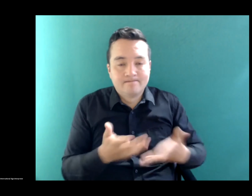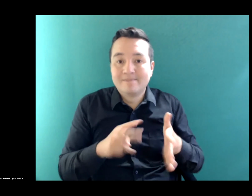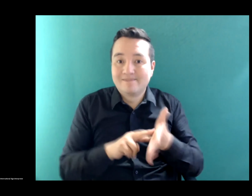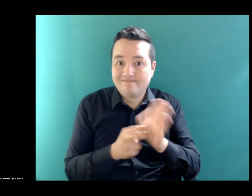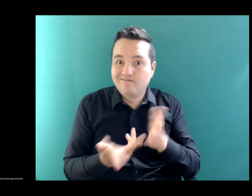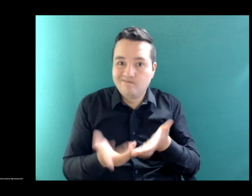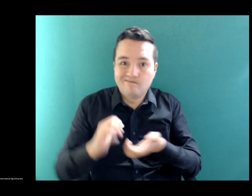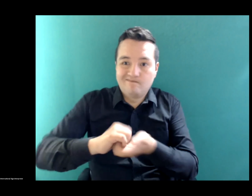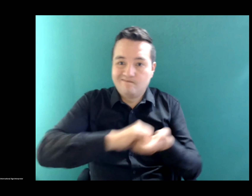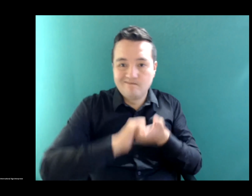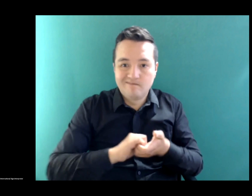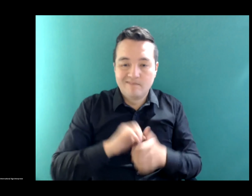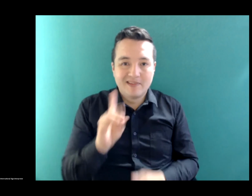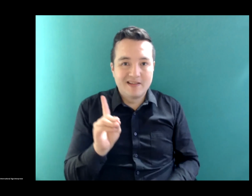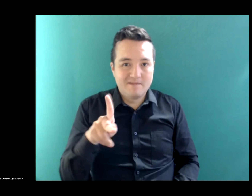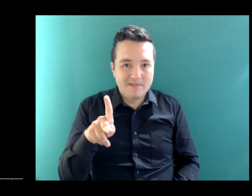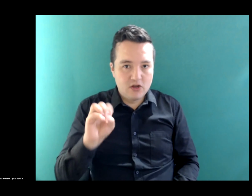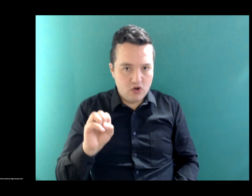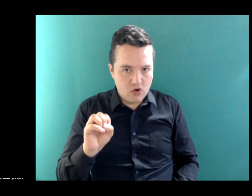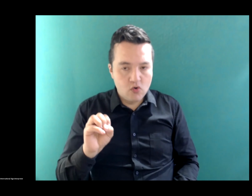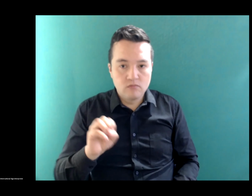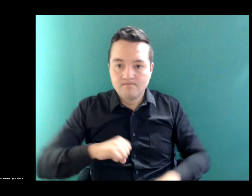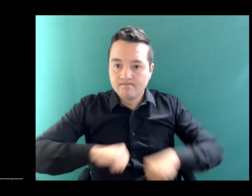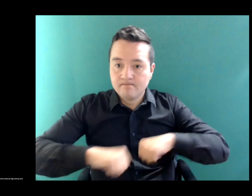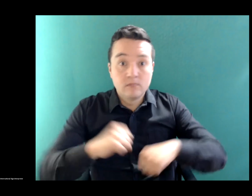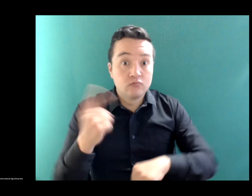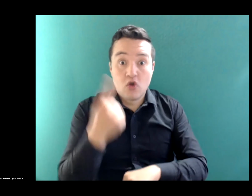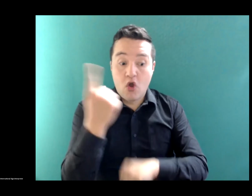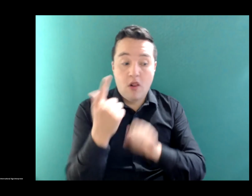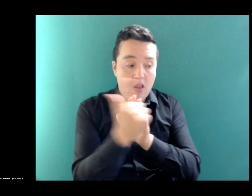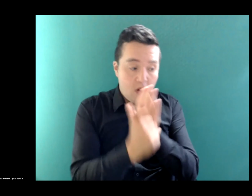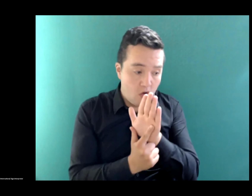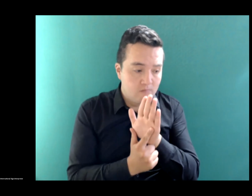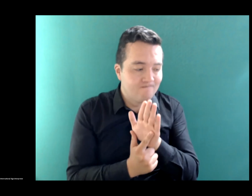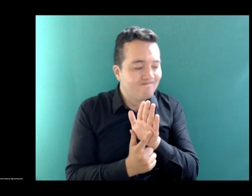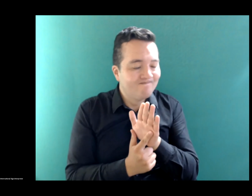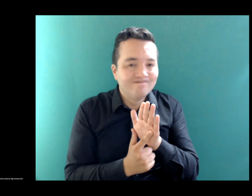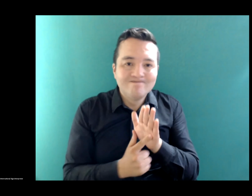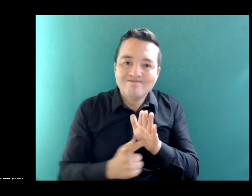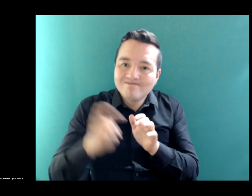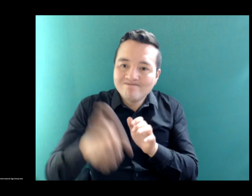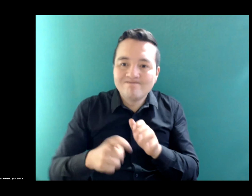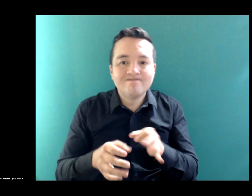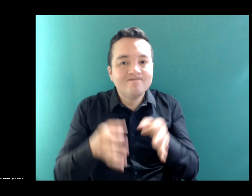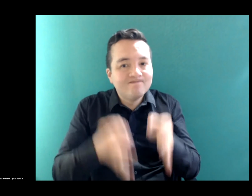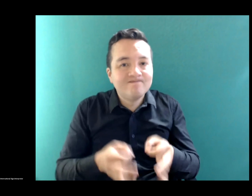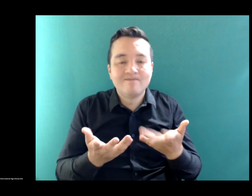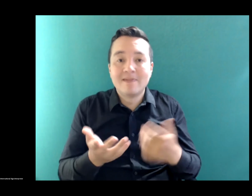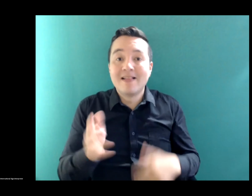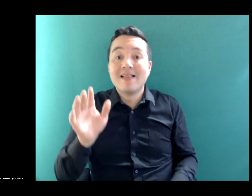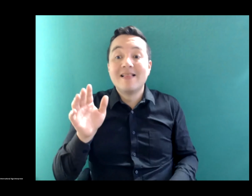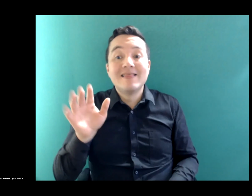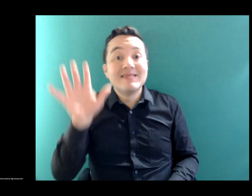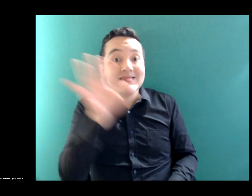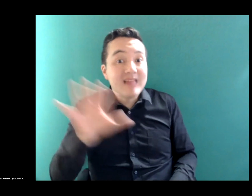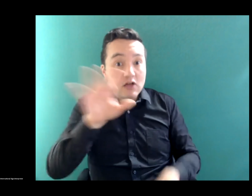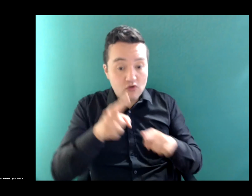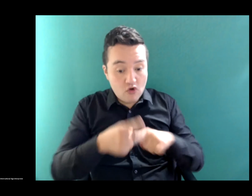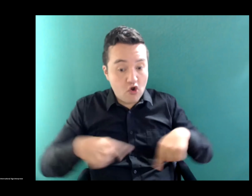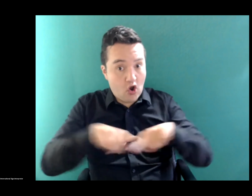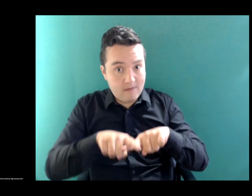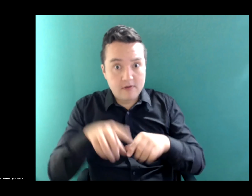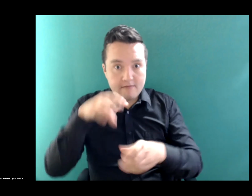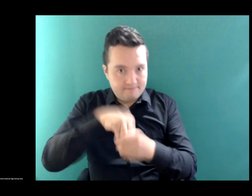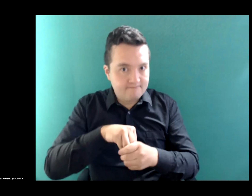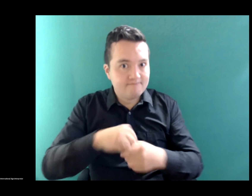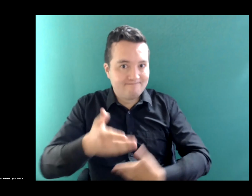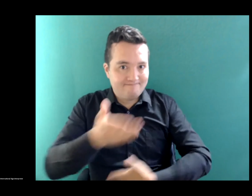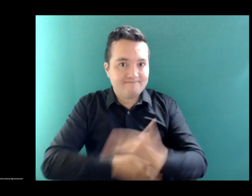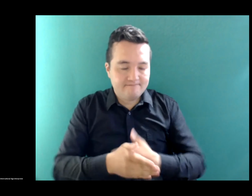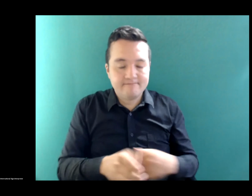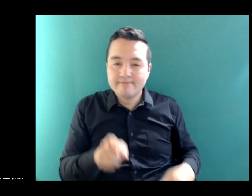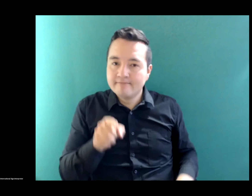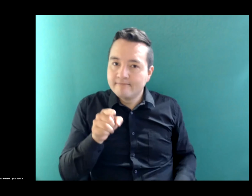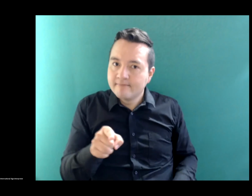We now have a law that protects the rights of persons with disabilities.